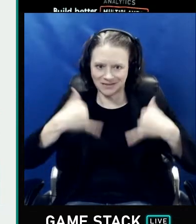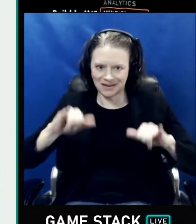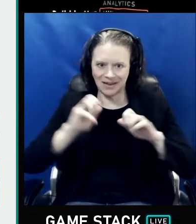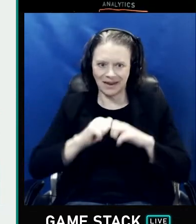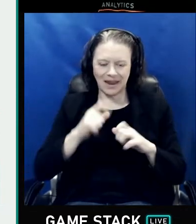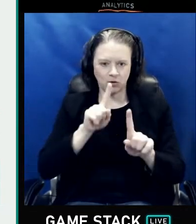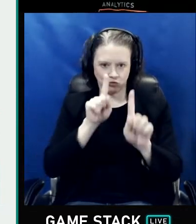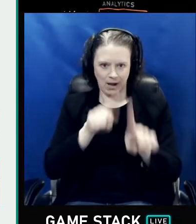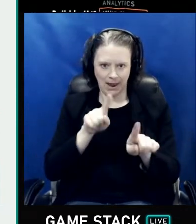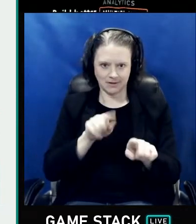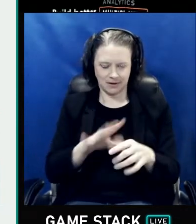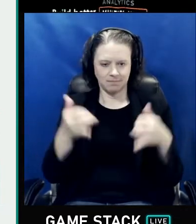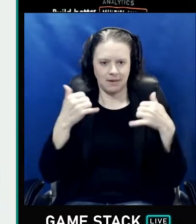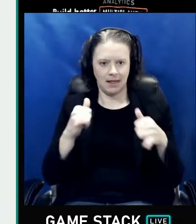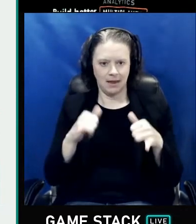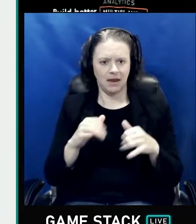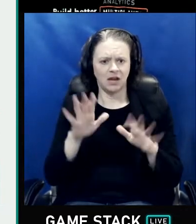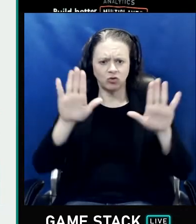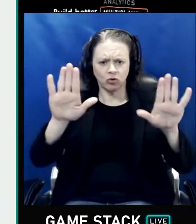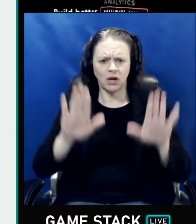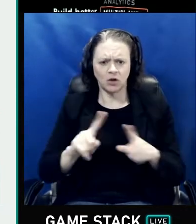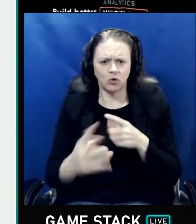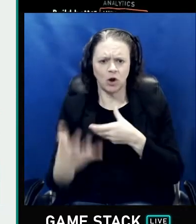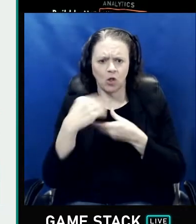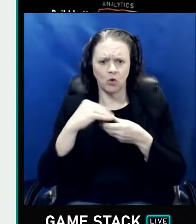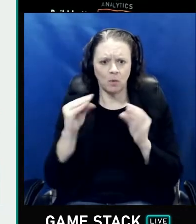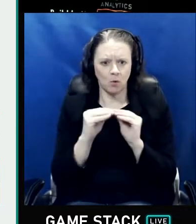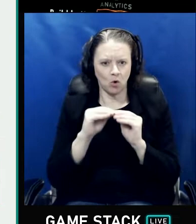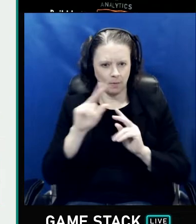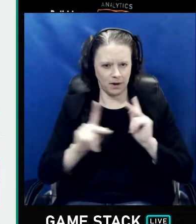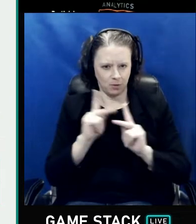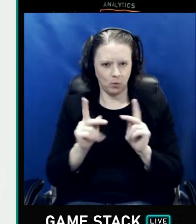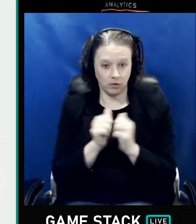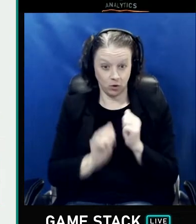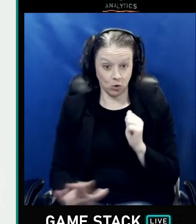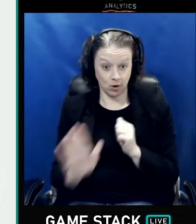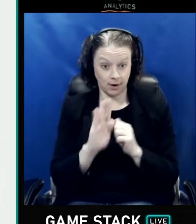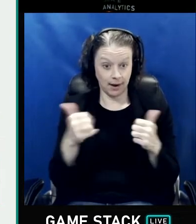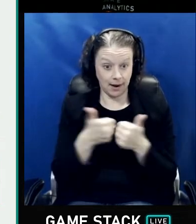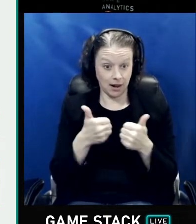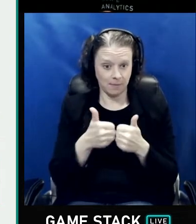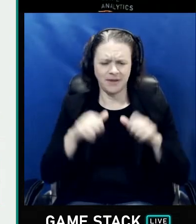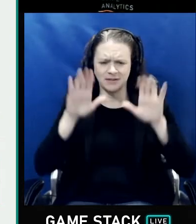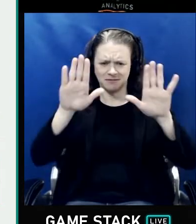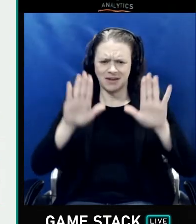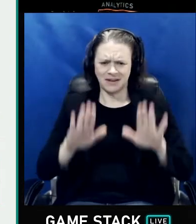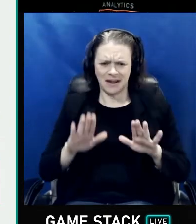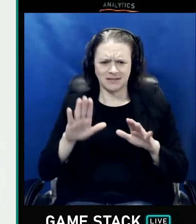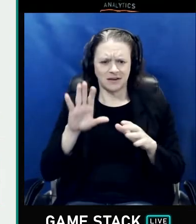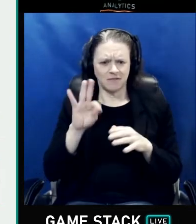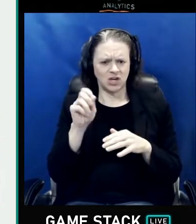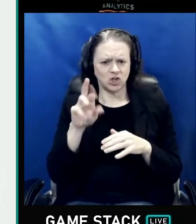It's really great for including more people into your game. It's a fantastic feature that should not be left out.